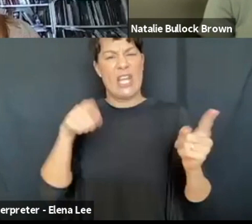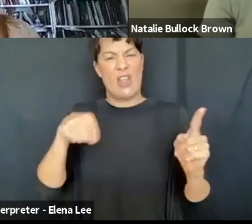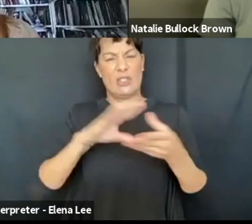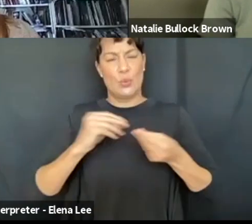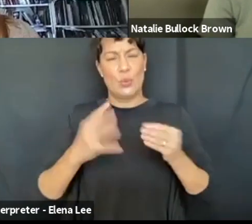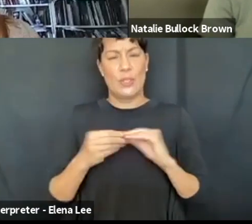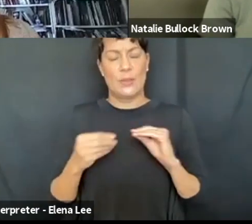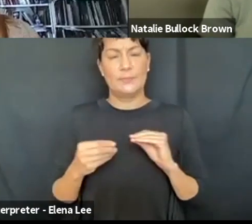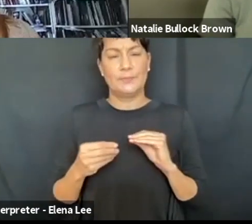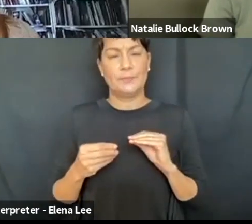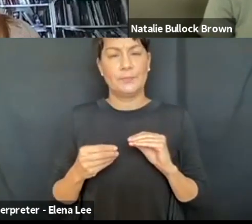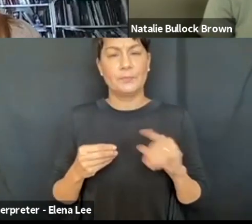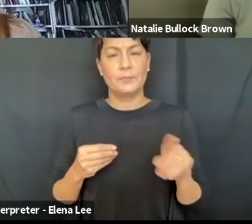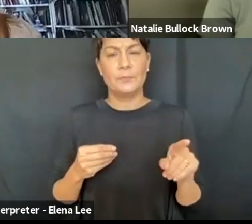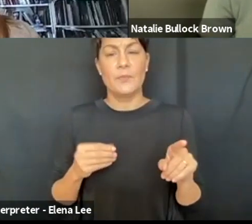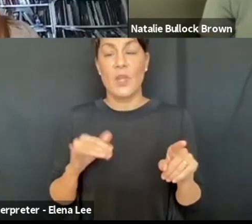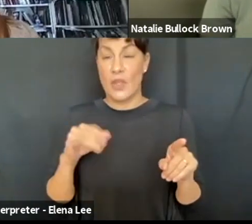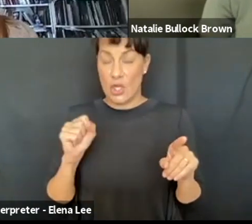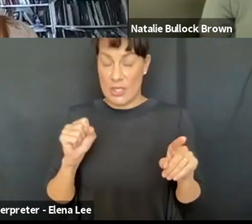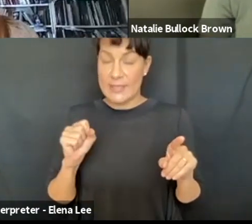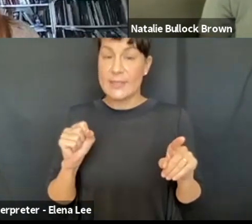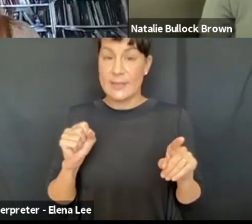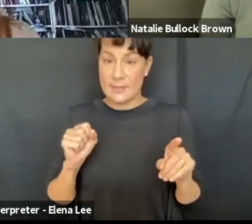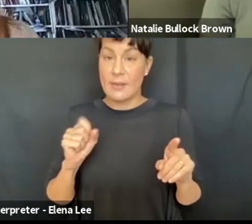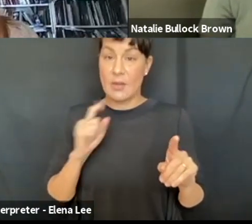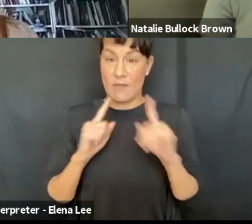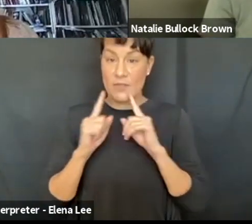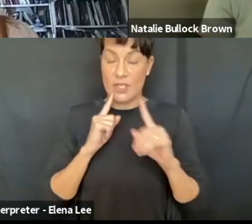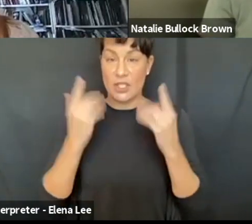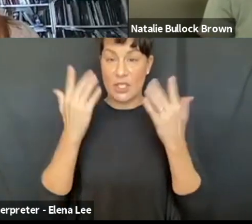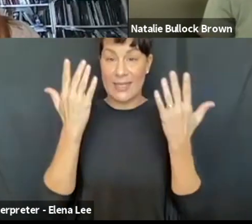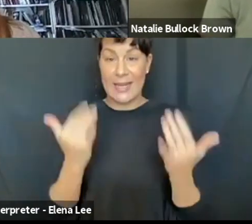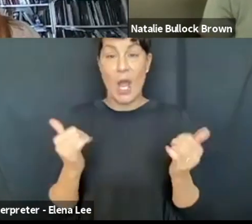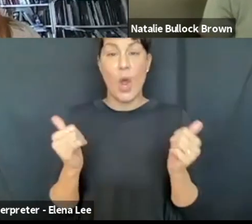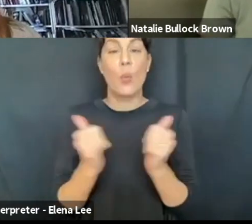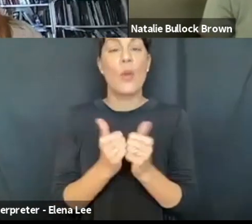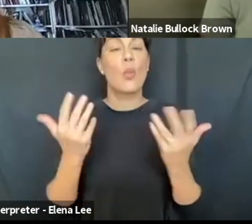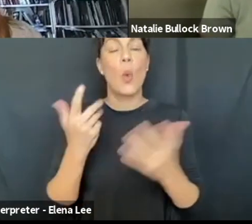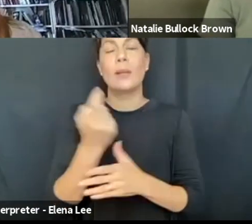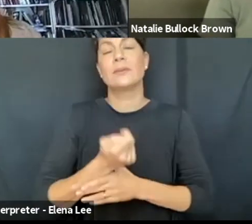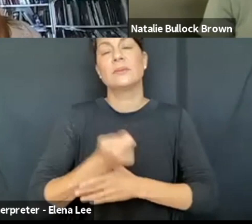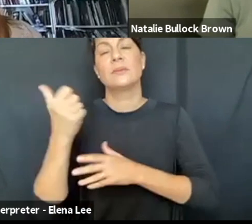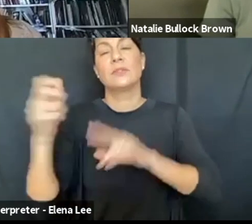There's an active conversation around doing away with the word fixer, because fixers are very much on the ground,